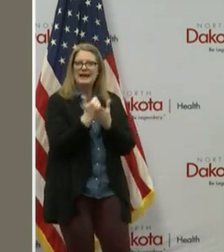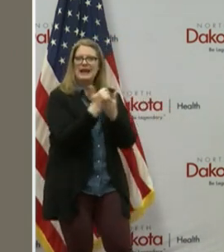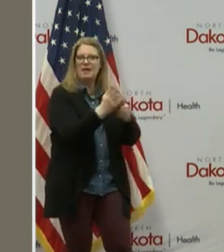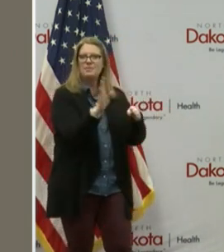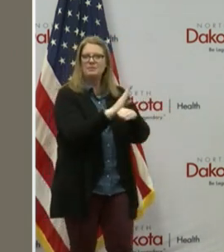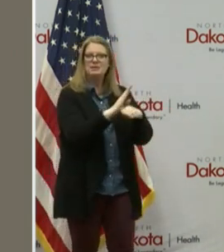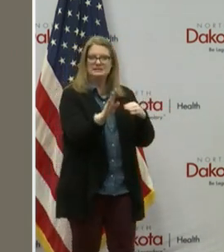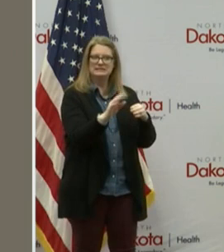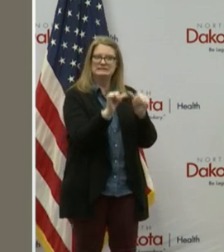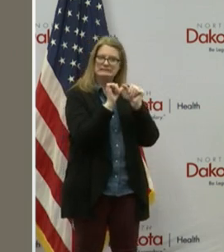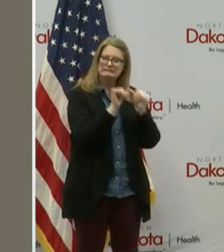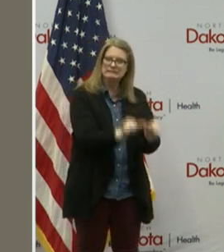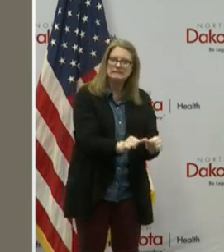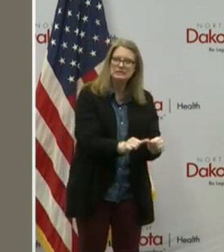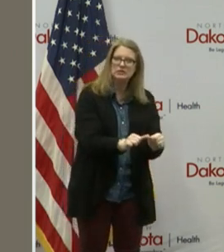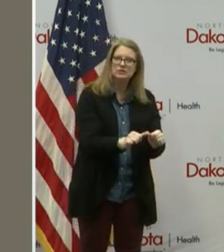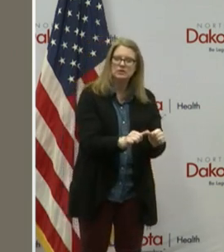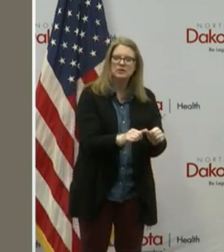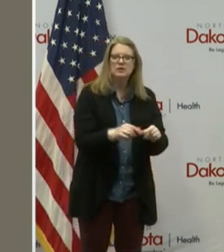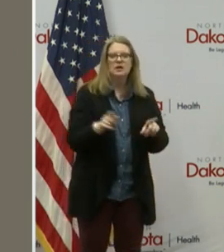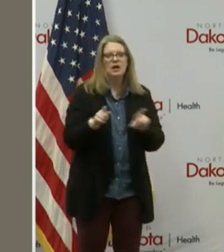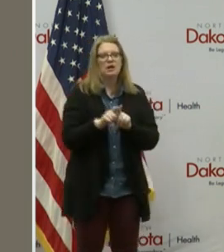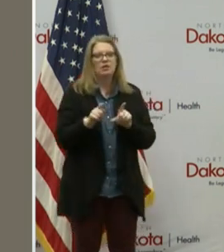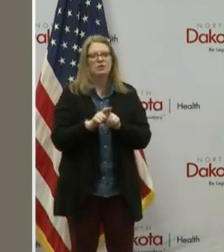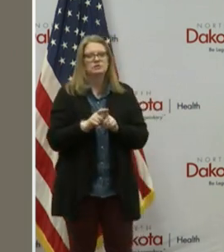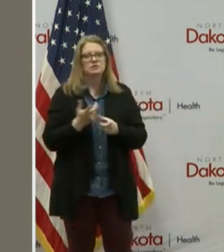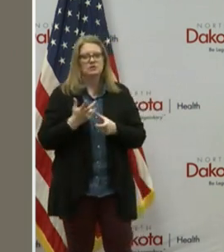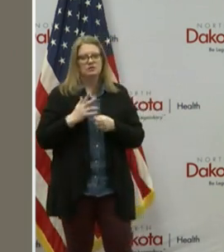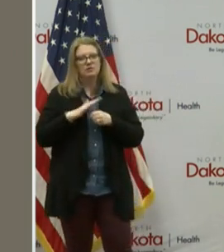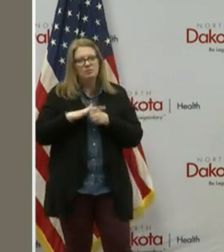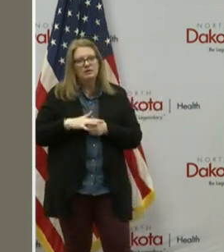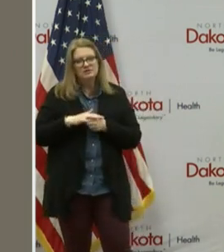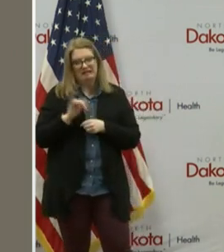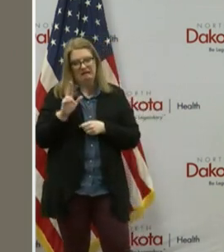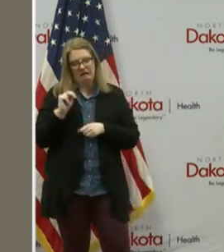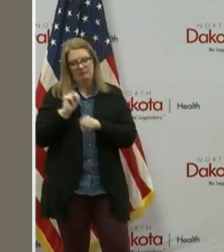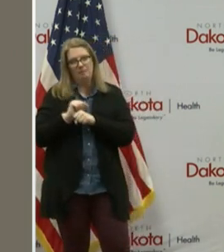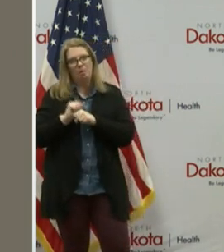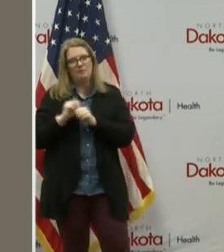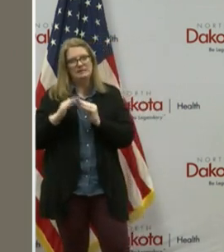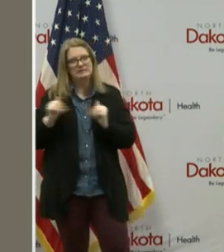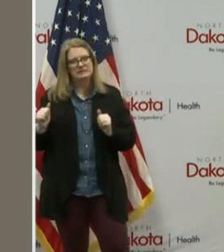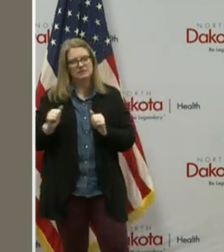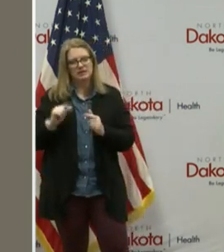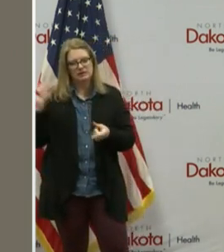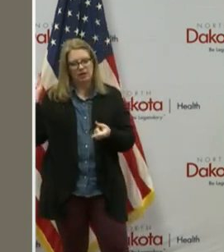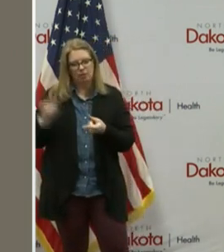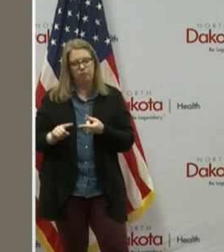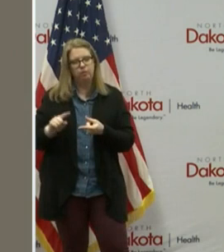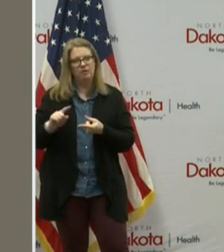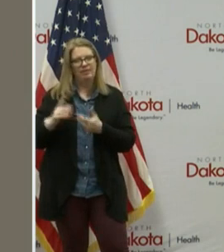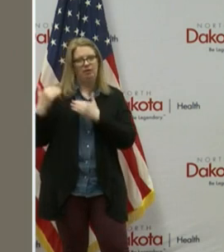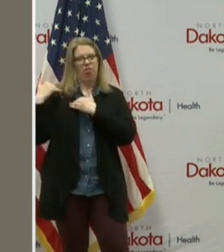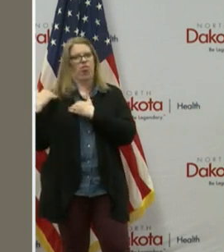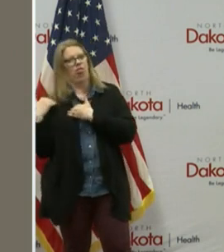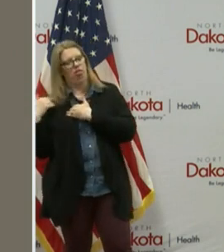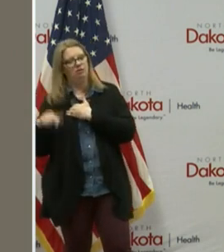IS A WAY TO HELP BUSINESSES MAINTAIN THEIR TEAM MEMBERS AND THEIR EMPLOYEES TO HELP THOSE BUSINESSES STAY AFLOAT FOR THE